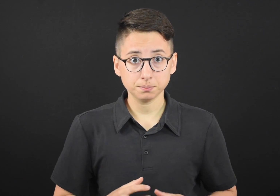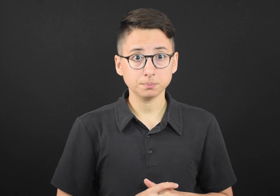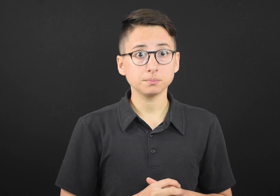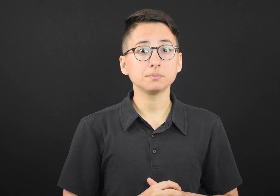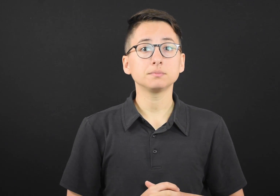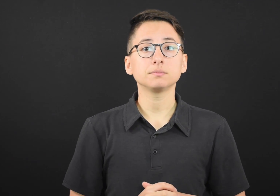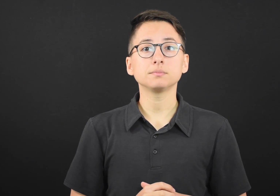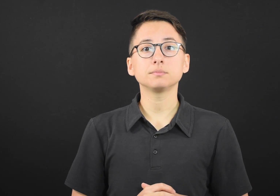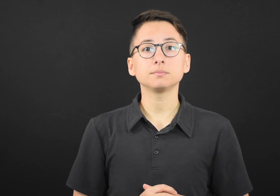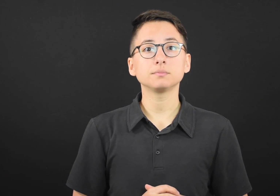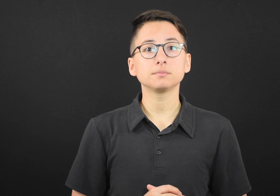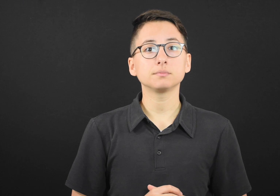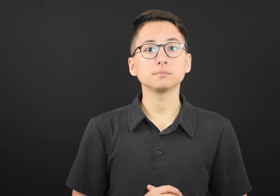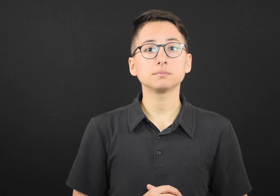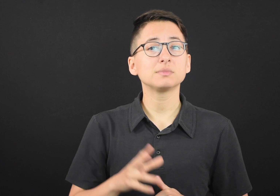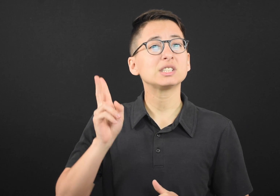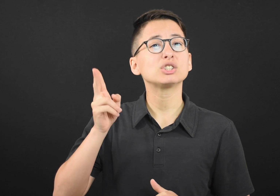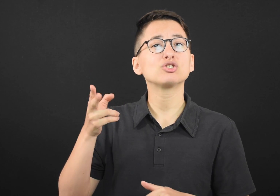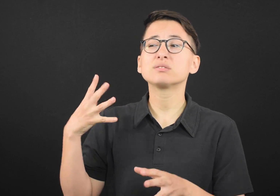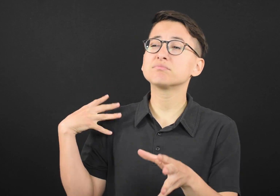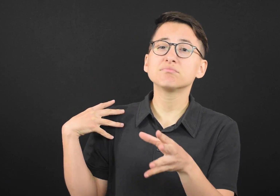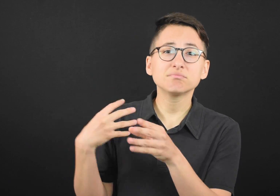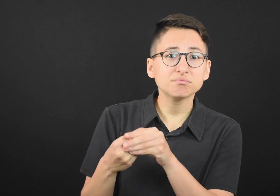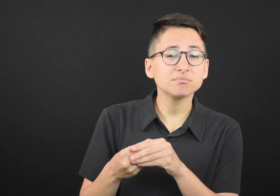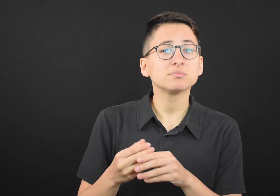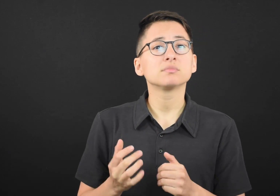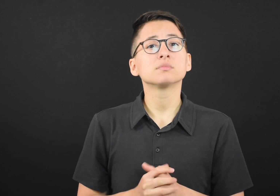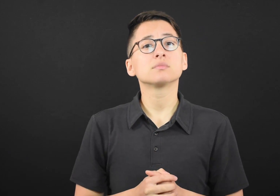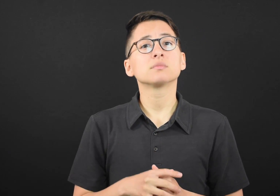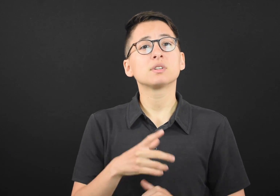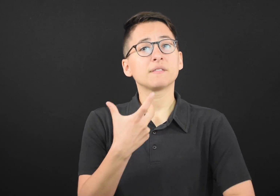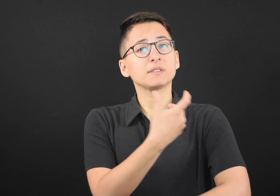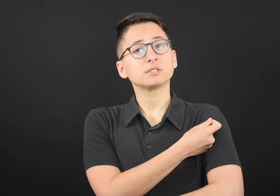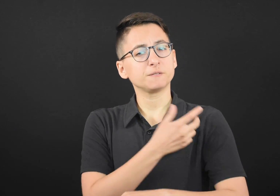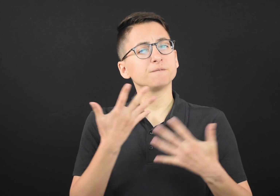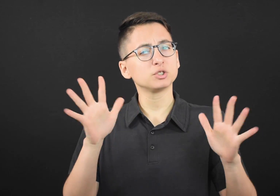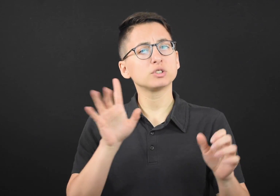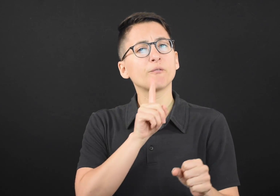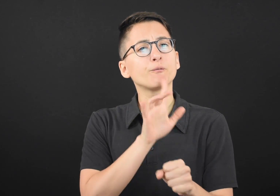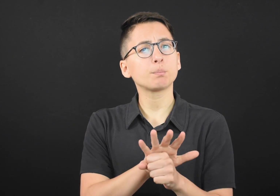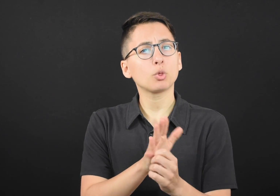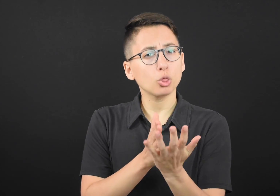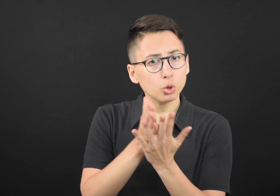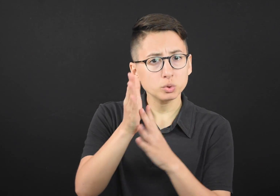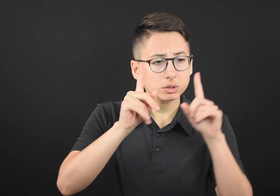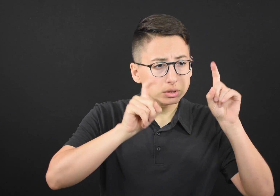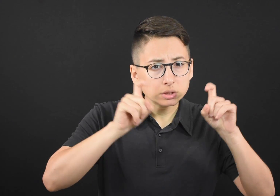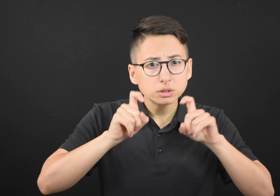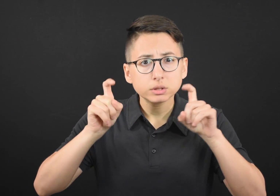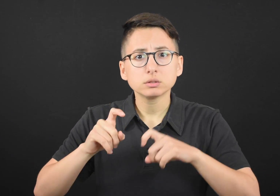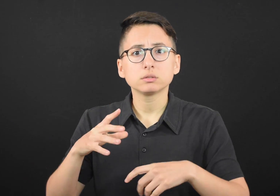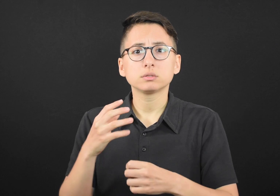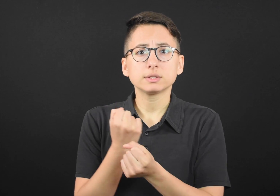Historically, vaccines that have been confirmed through testing to be safe for adults have also been safe in children,